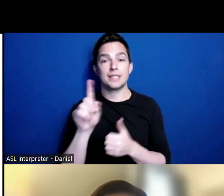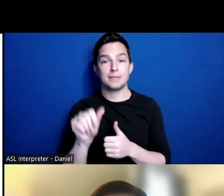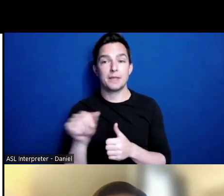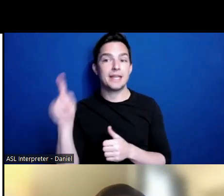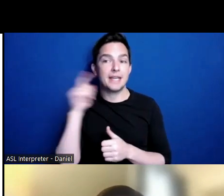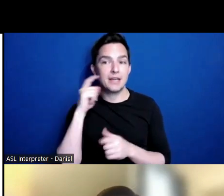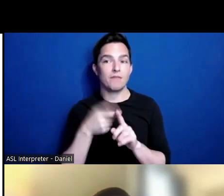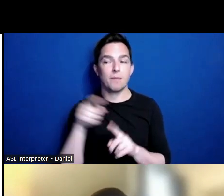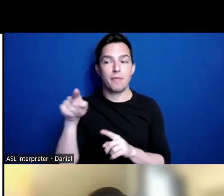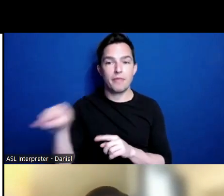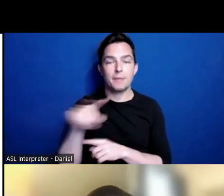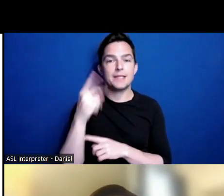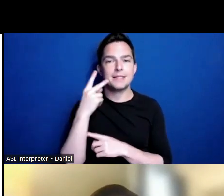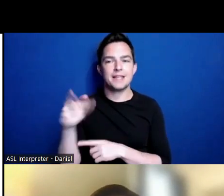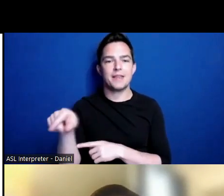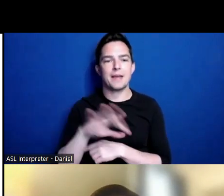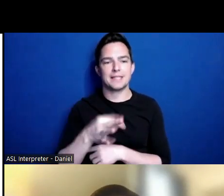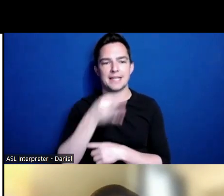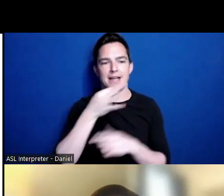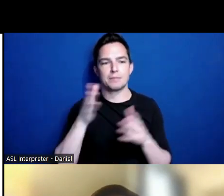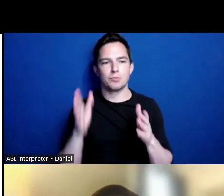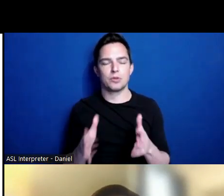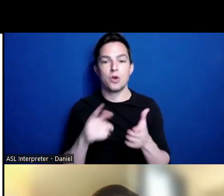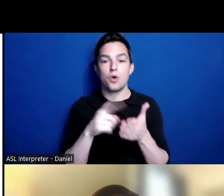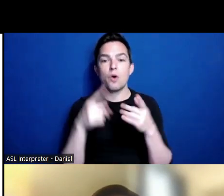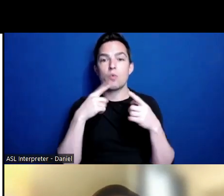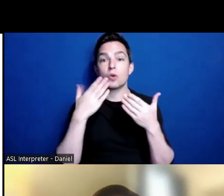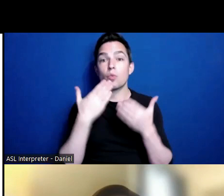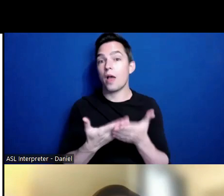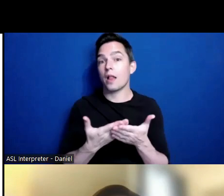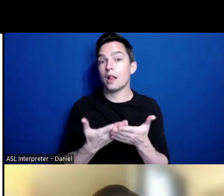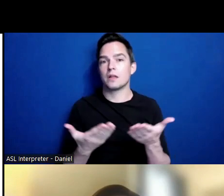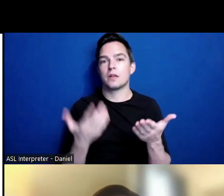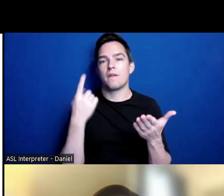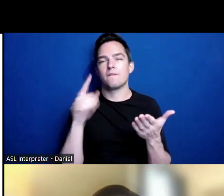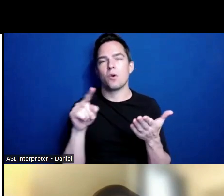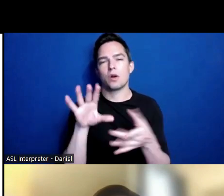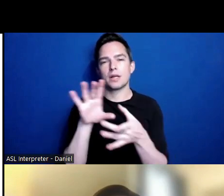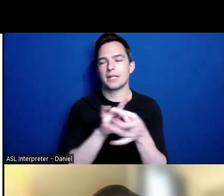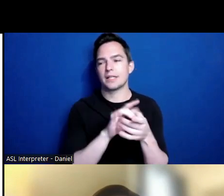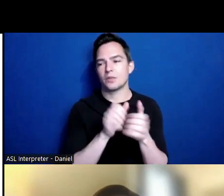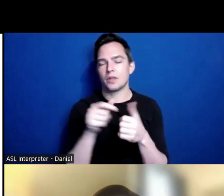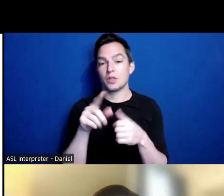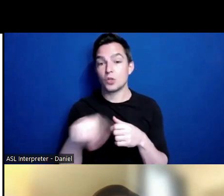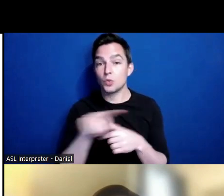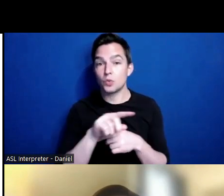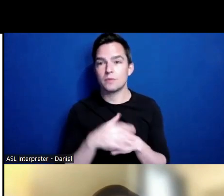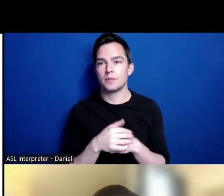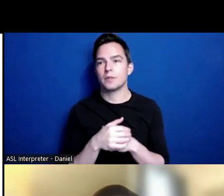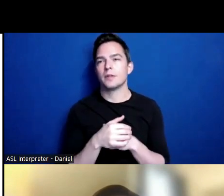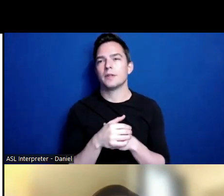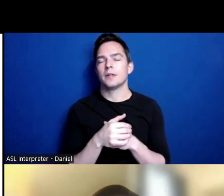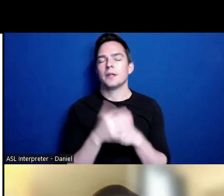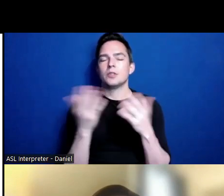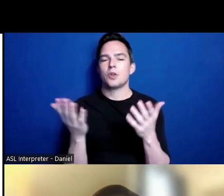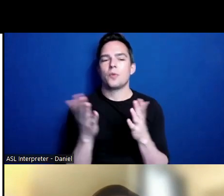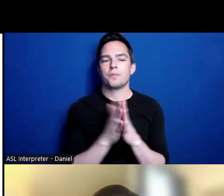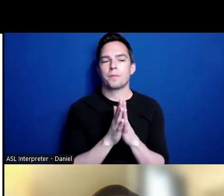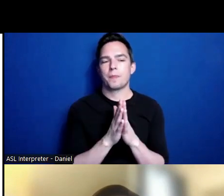seeing them as the experts of what would work well for connecting with you. And so, a year ago,